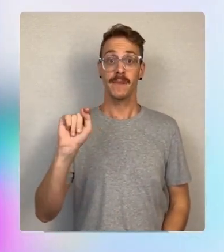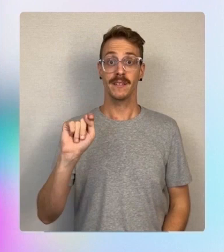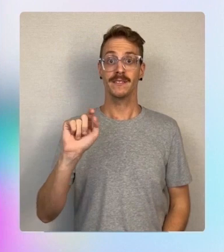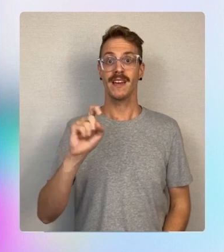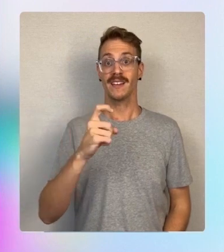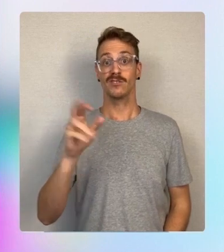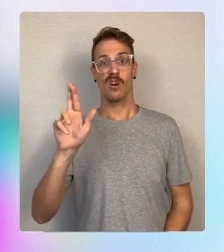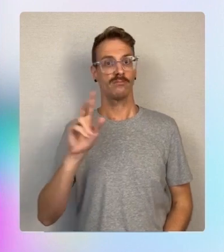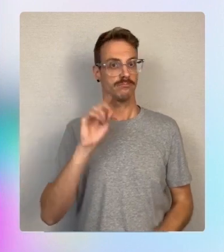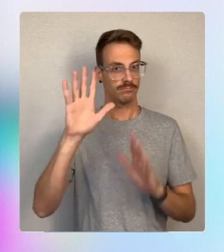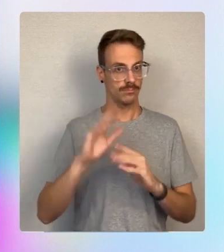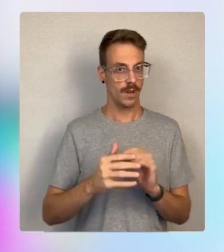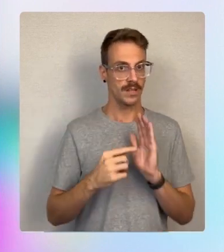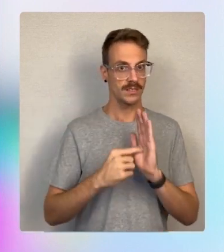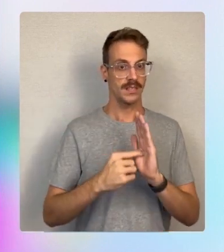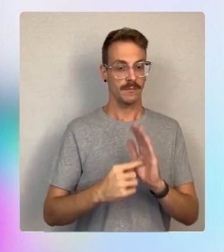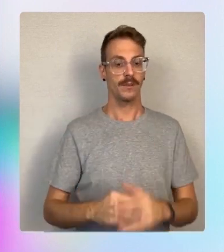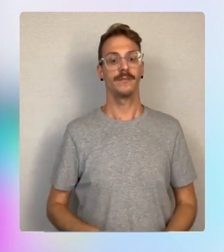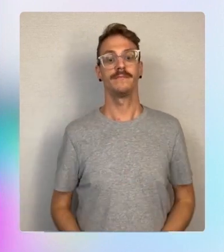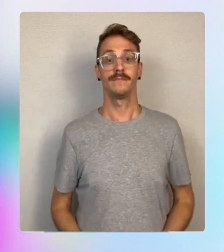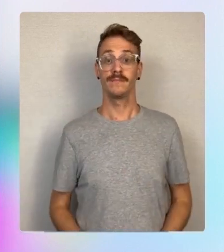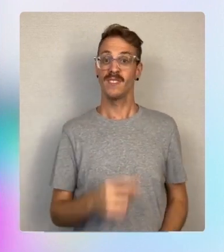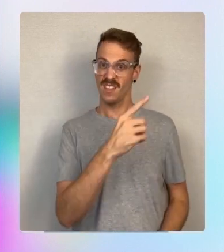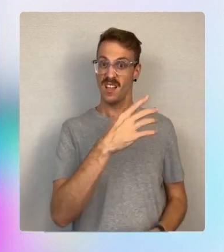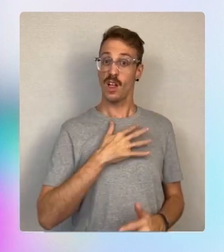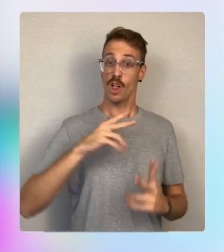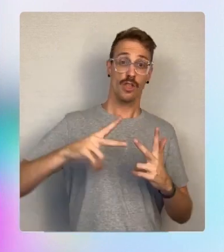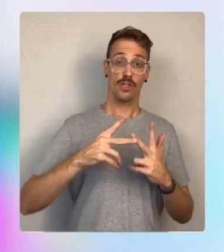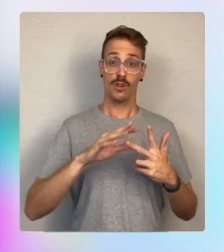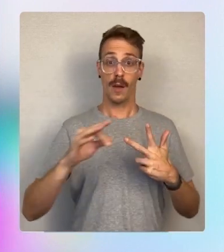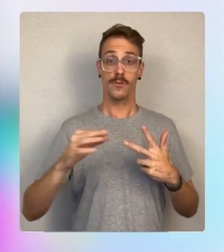The third capability is Surface Projected Passthrough.